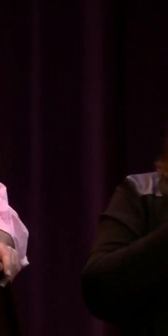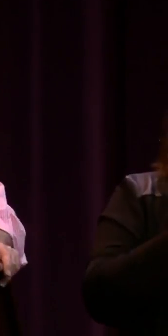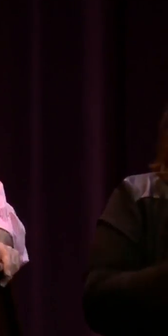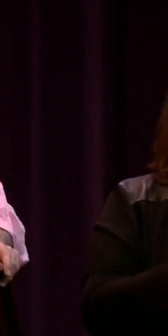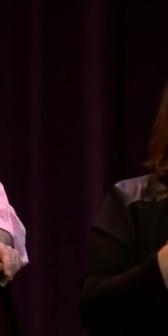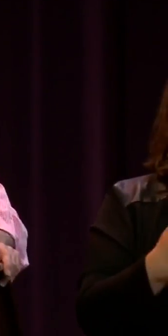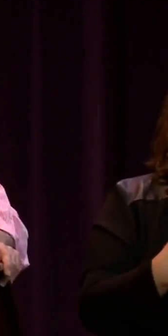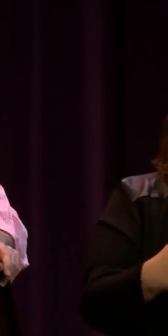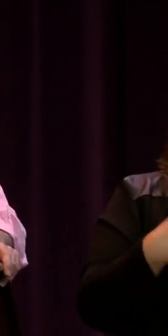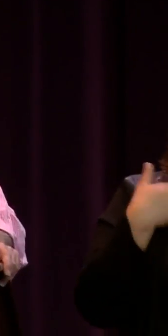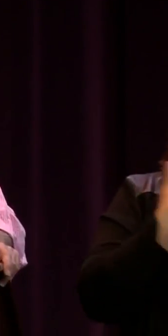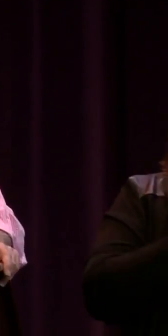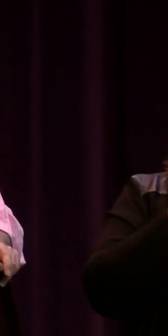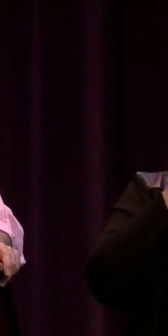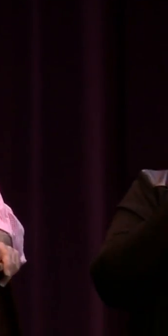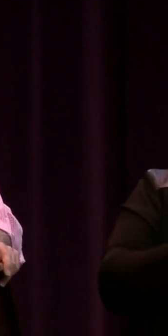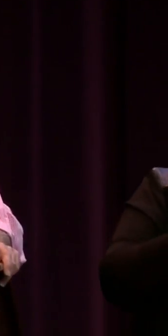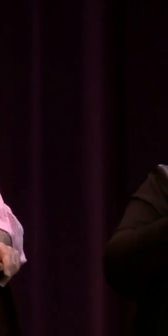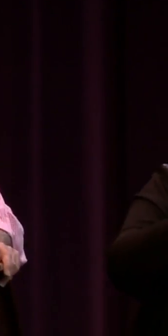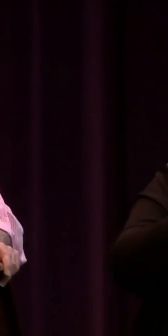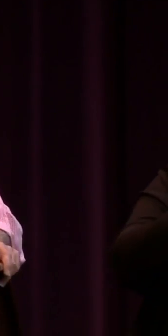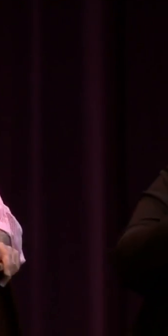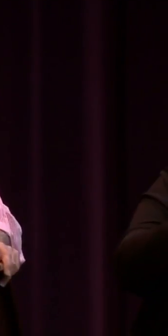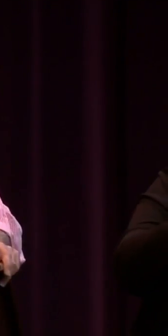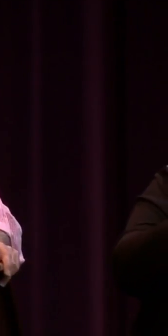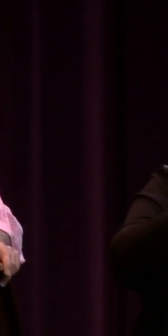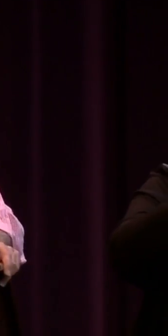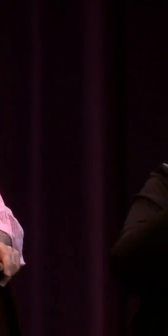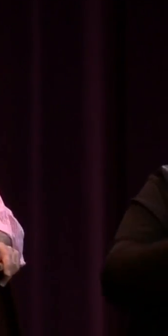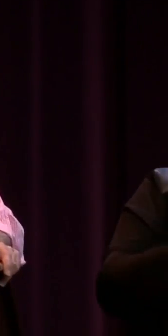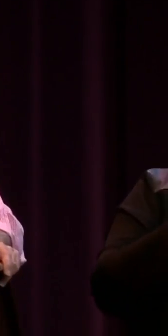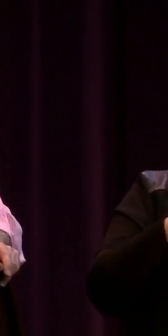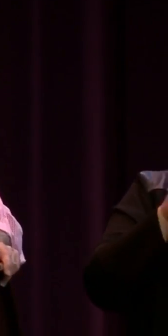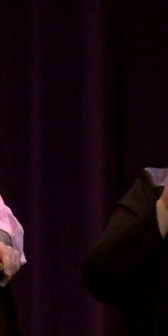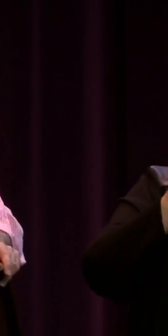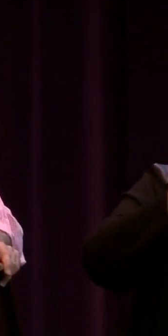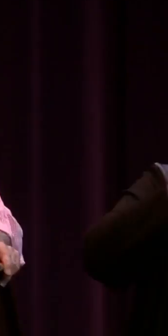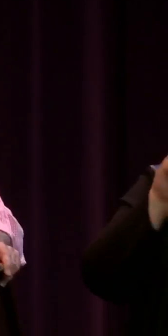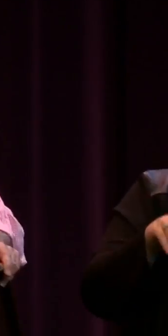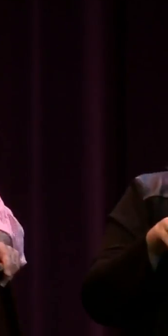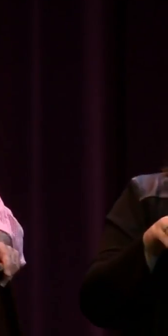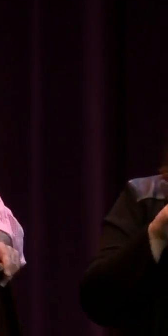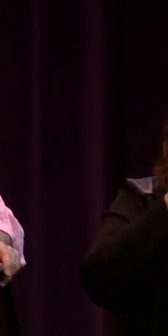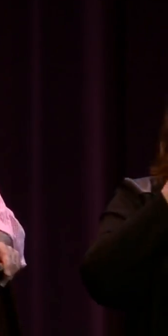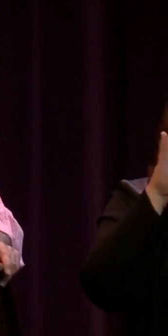THOUGH WE VOTED 93% AND 91%. HE NEVER LOST ONE PRECINCT IN